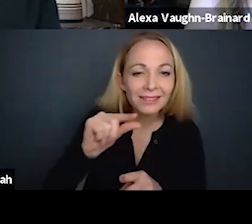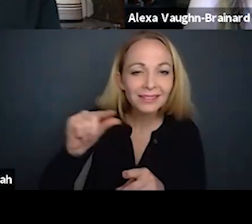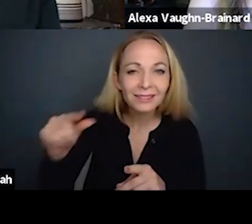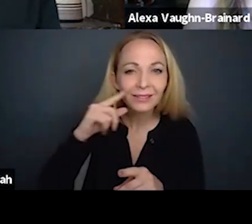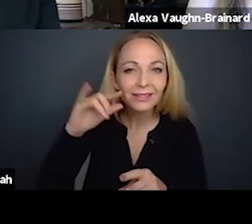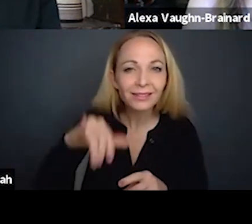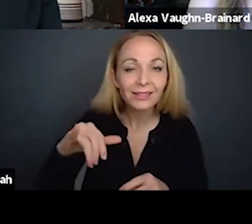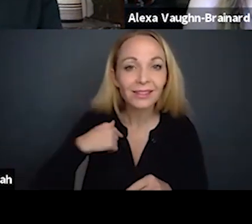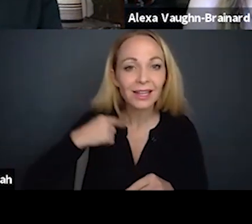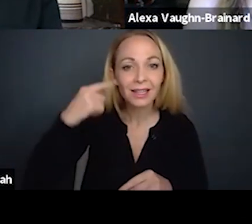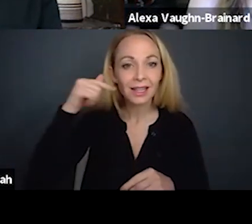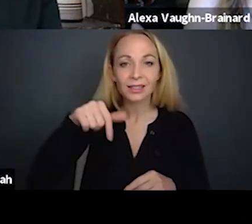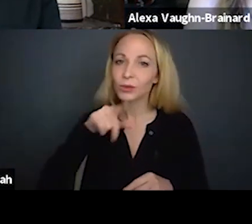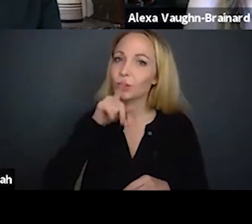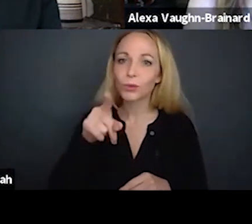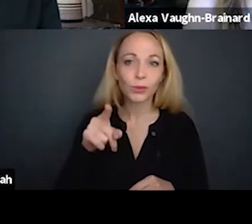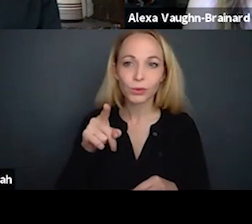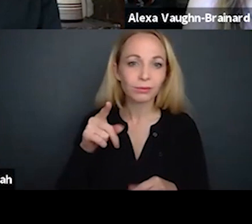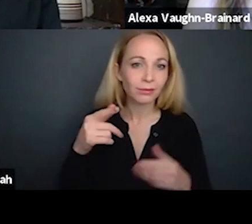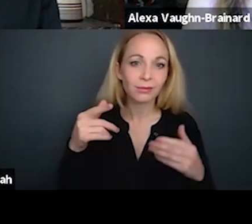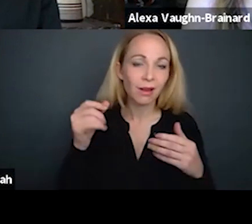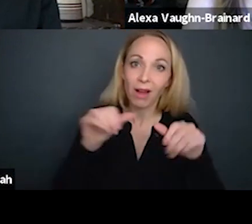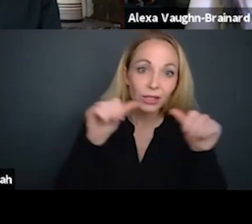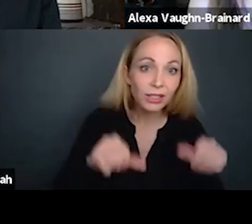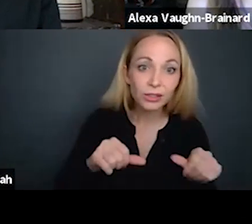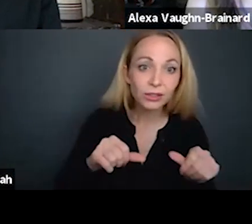DeafSpace. And I think this is true of both architecture and landscape architecture.